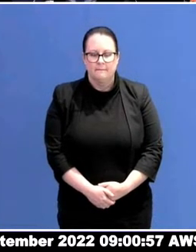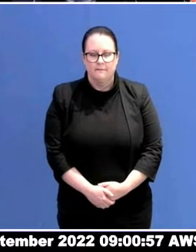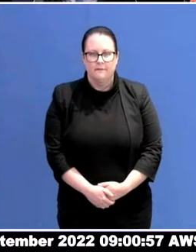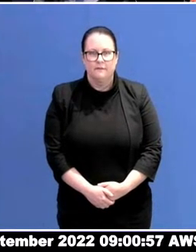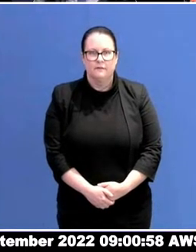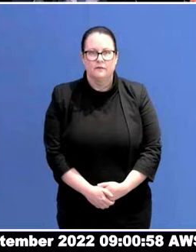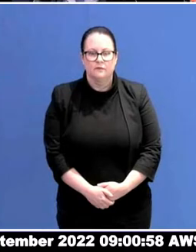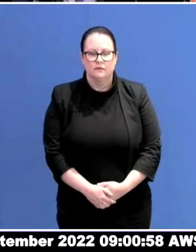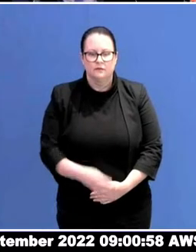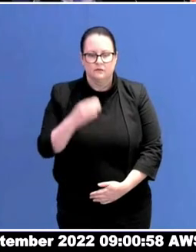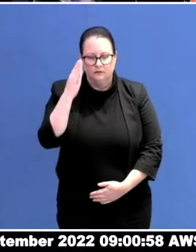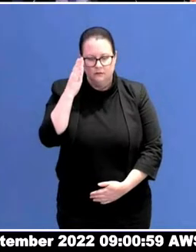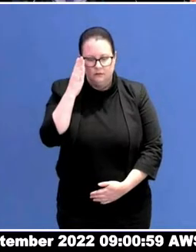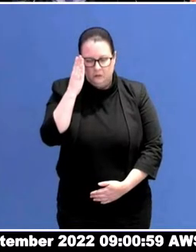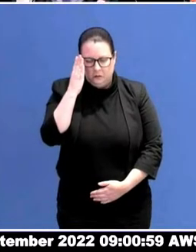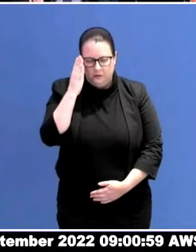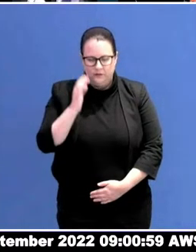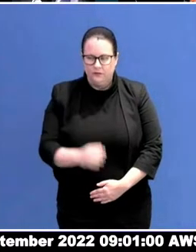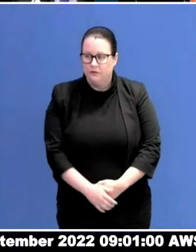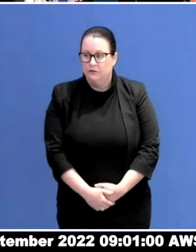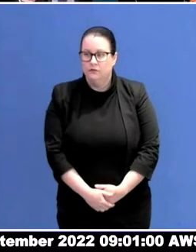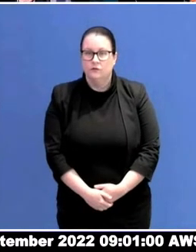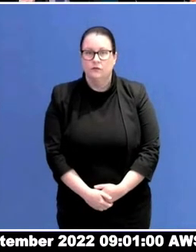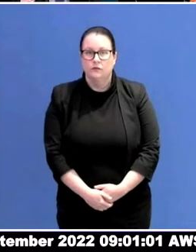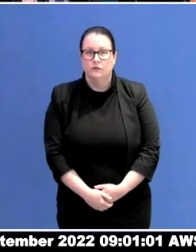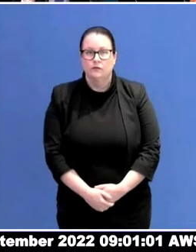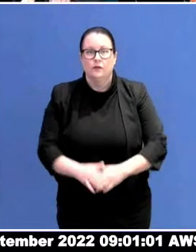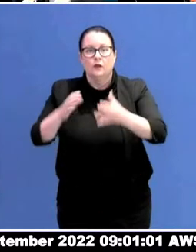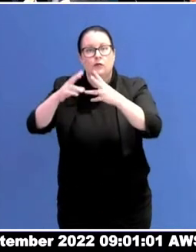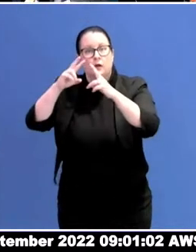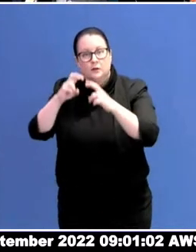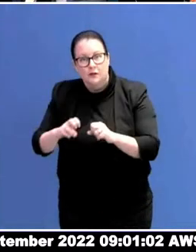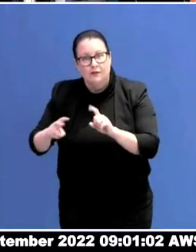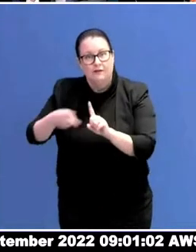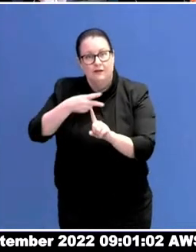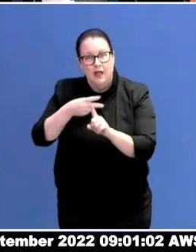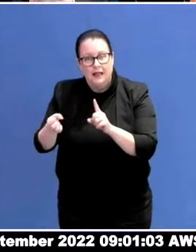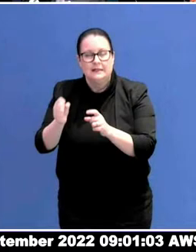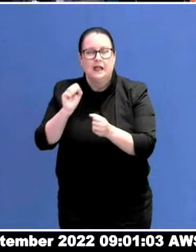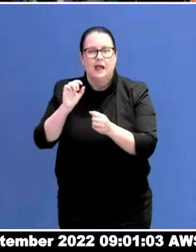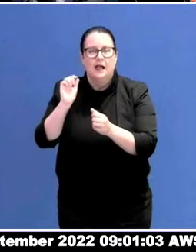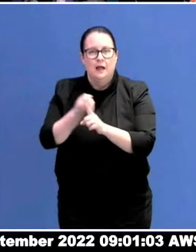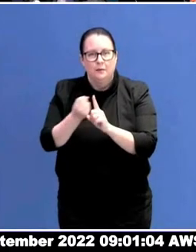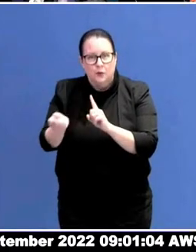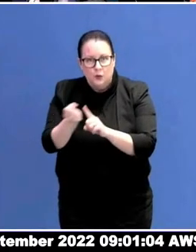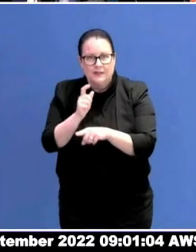The Royal Commission into Violence, Abuse, Neglect and Exploitation of